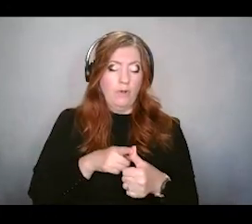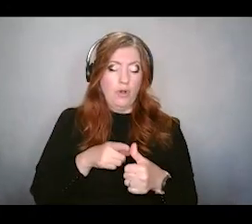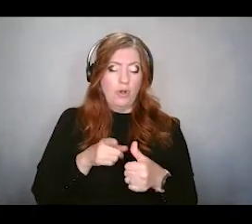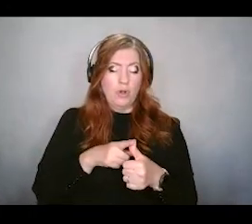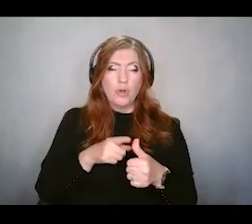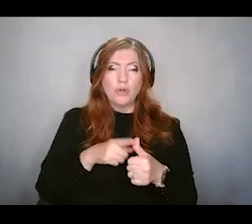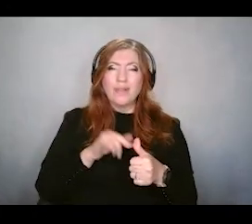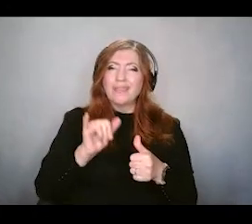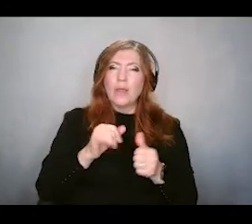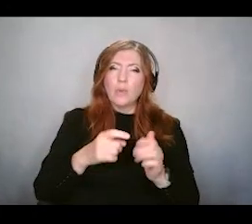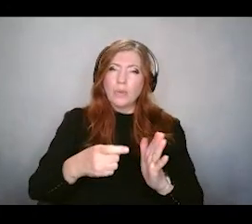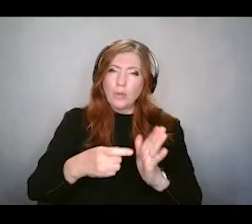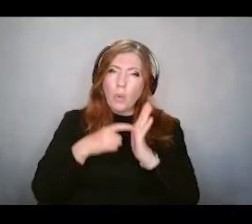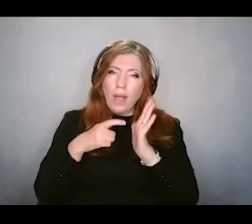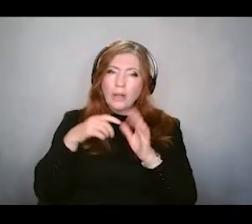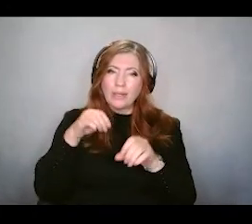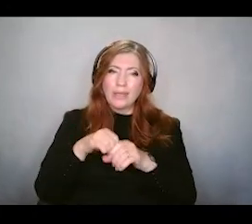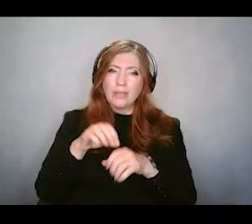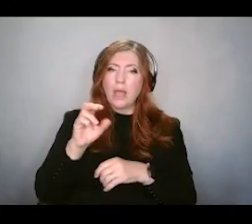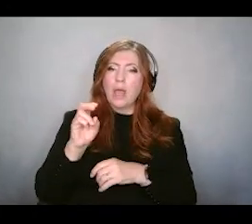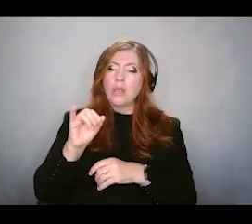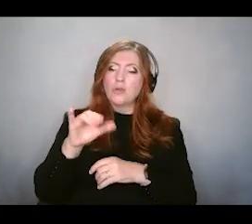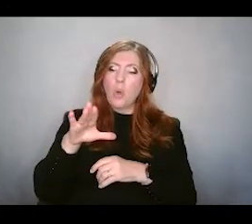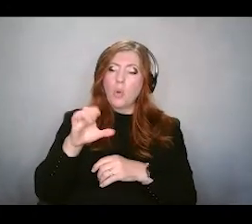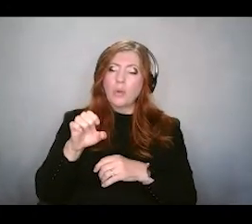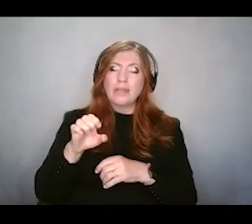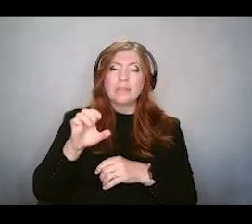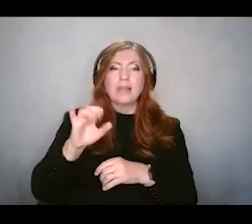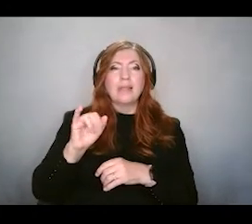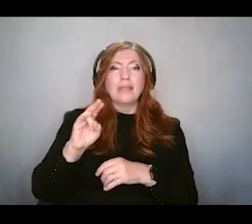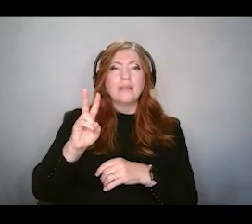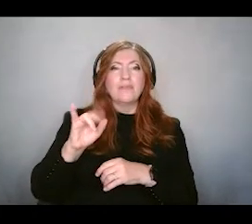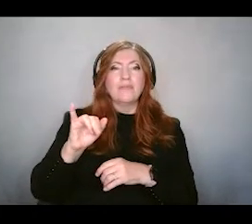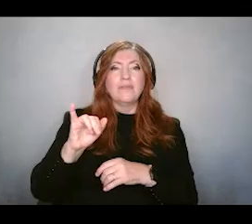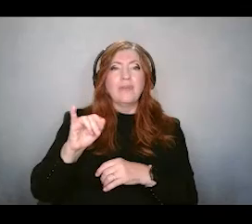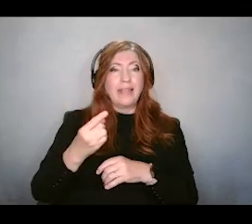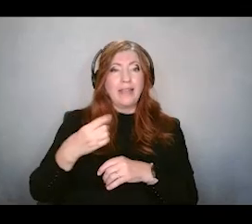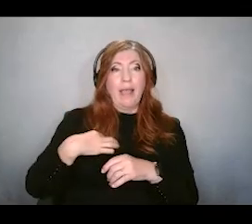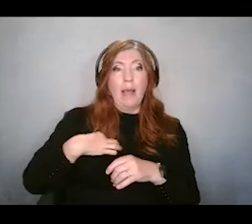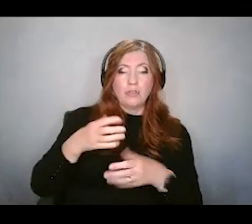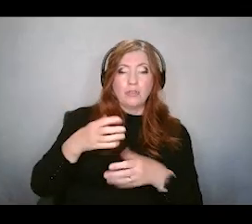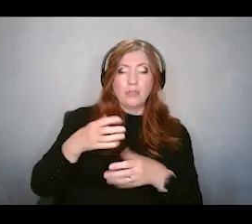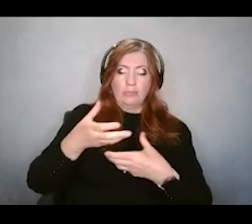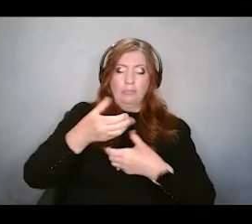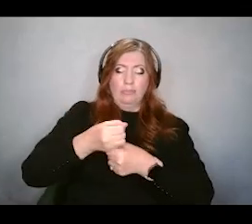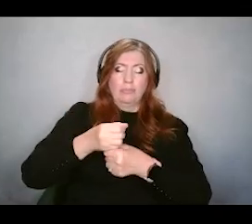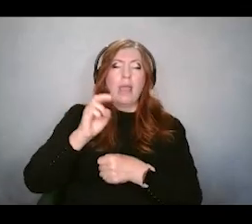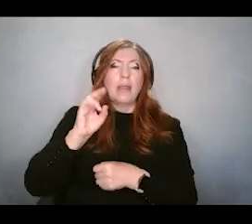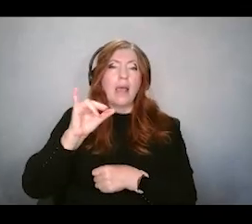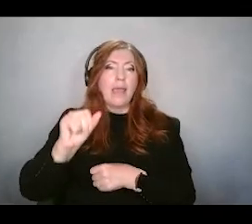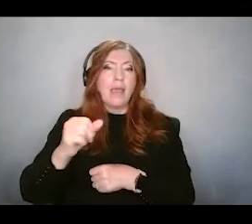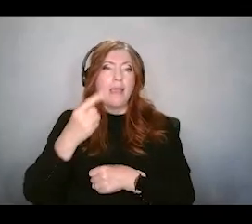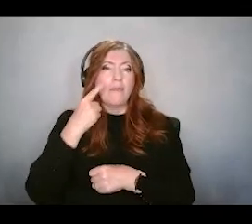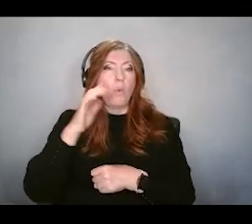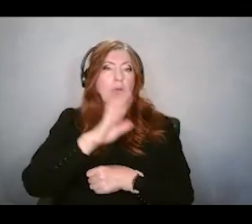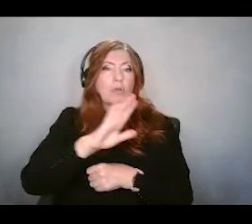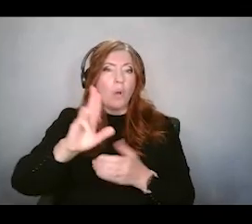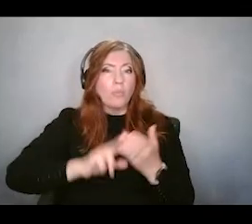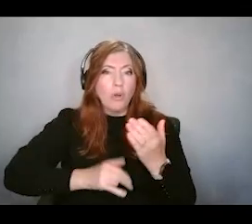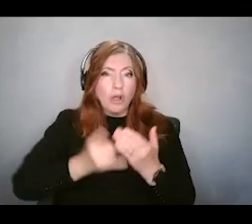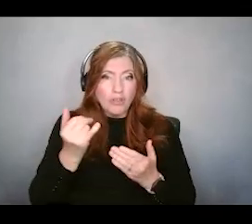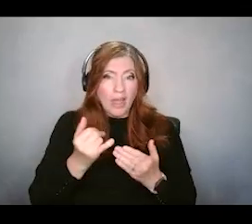out in the Notice Inviting Applications, or NIA, for your project. Equally as important,